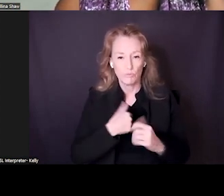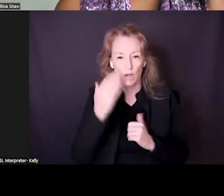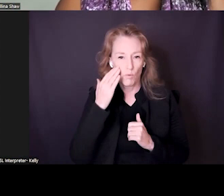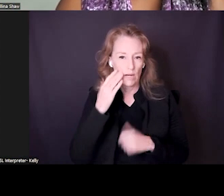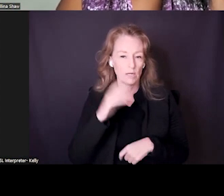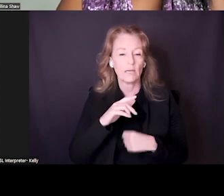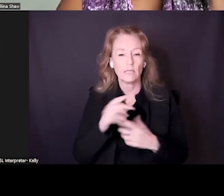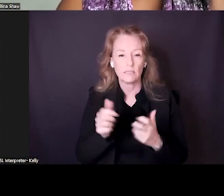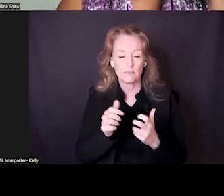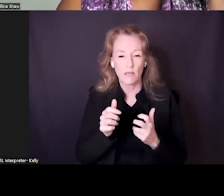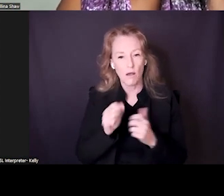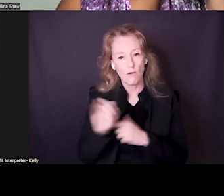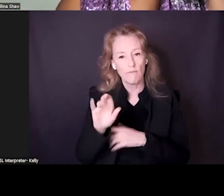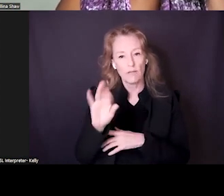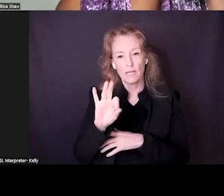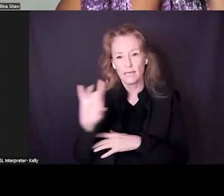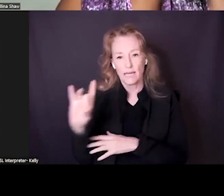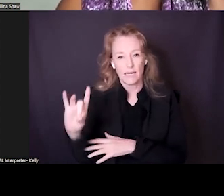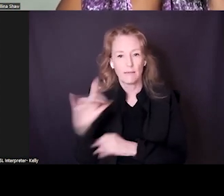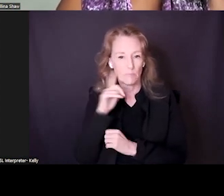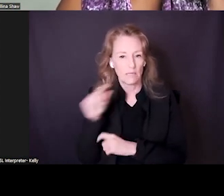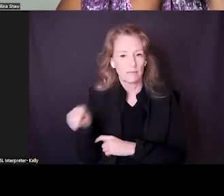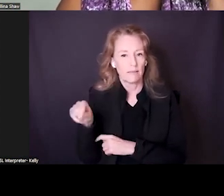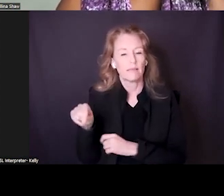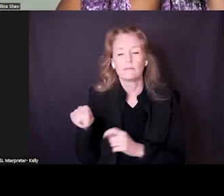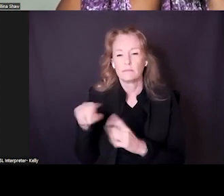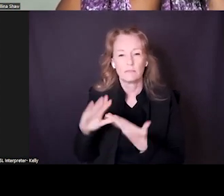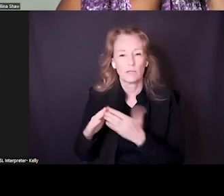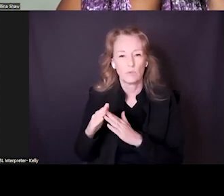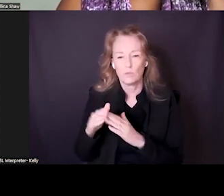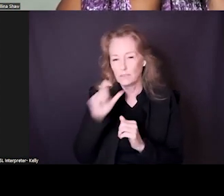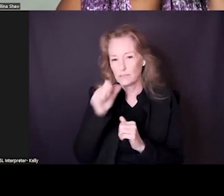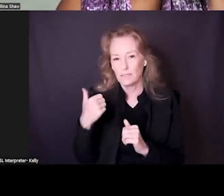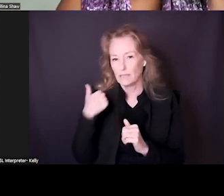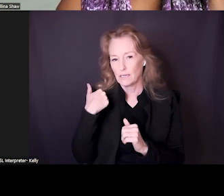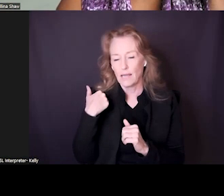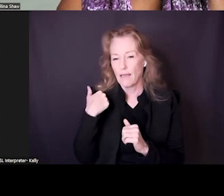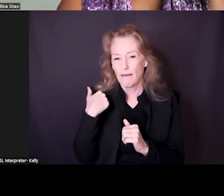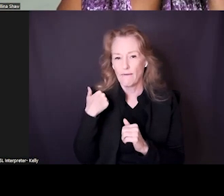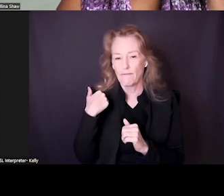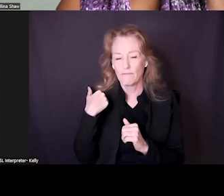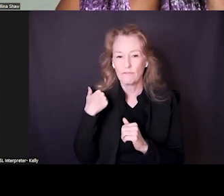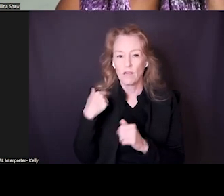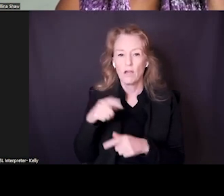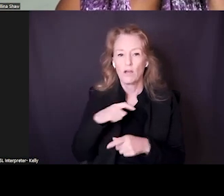THIS LOCAL COMMUNITY DID NOT HAVE THE CALLS BEING ANSWERED WITHIN THEIR OWN JURISDICTION.